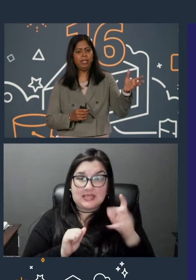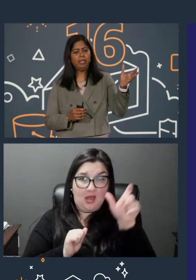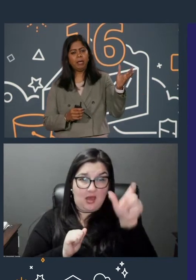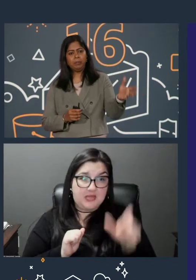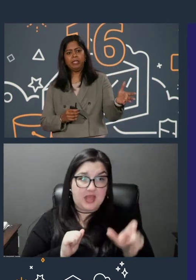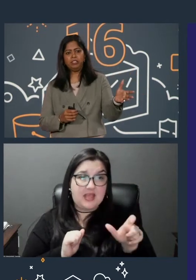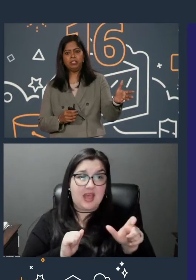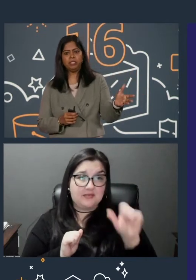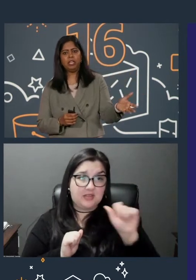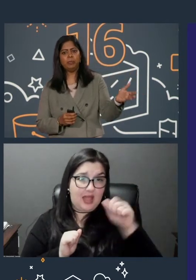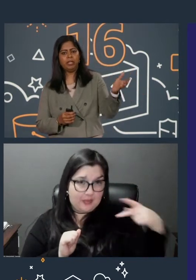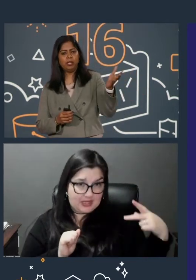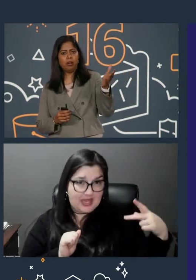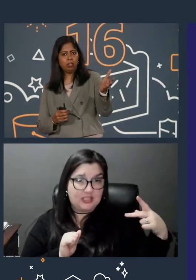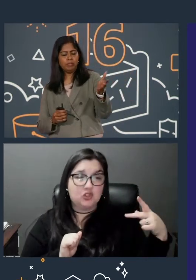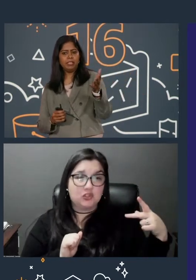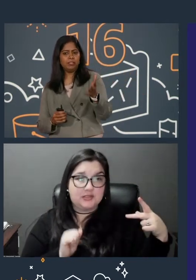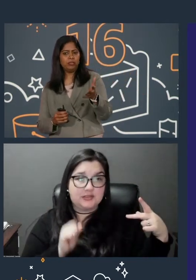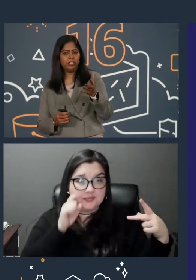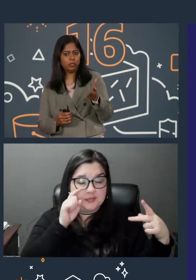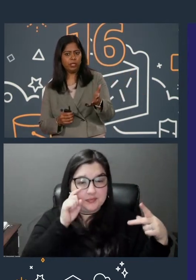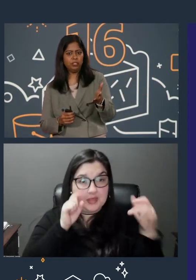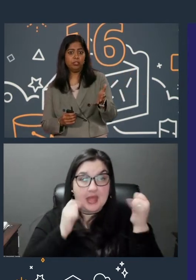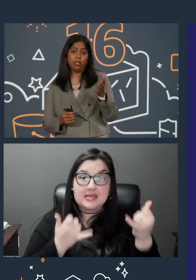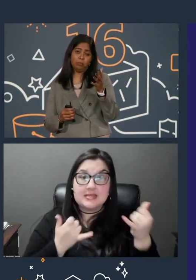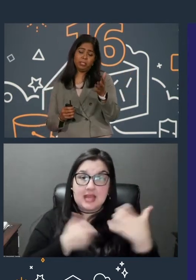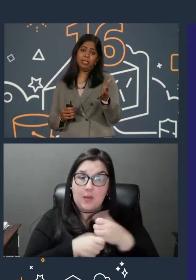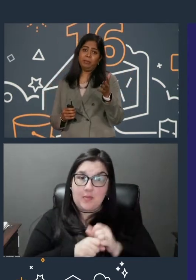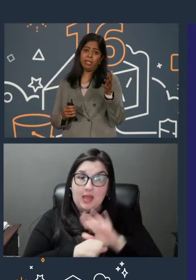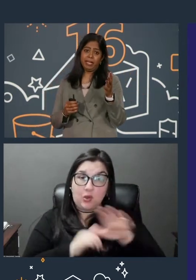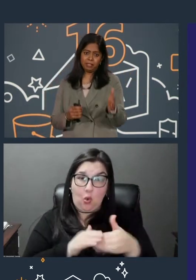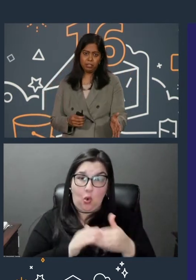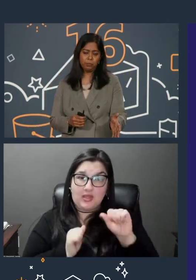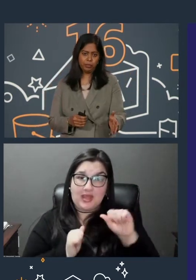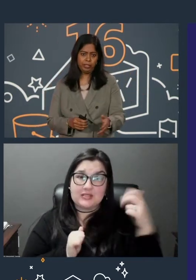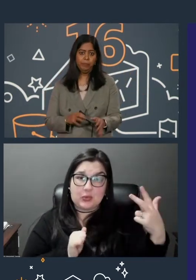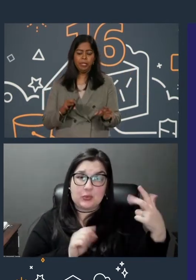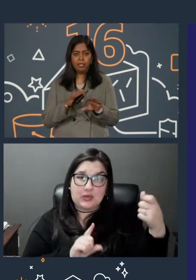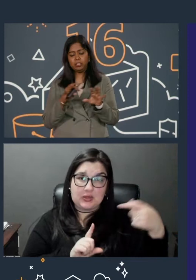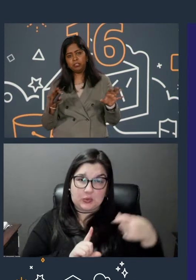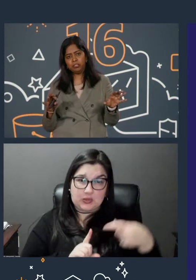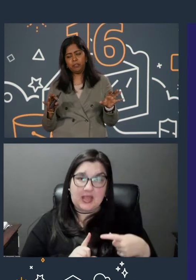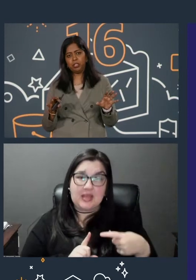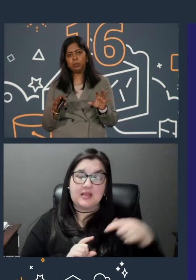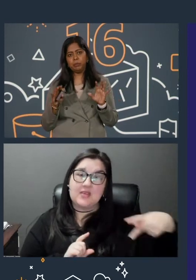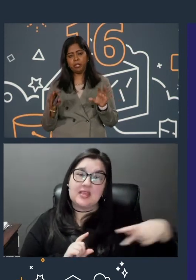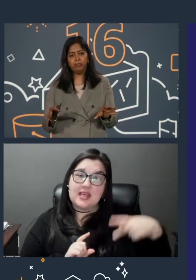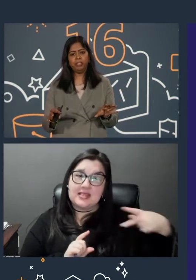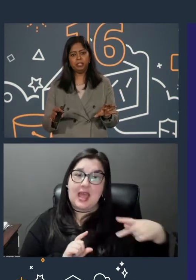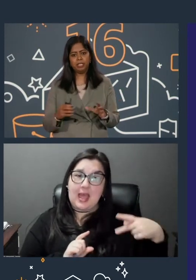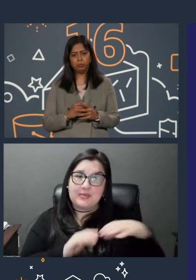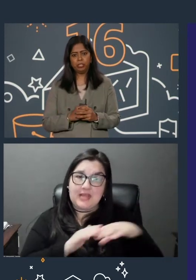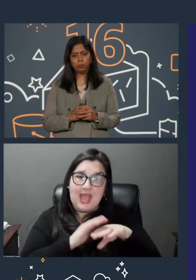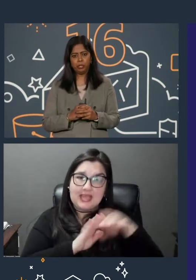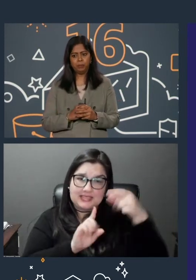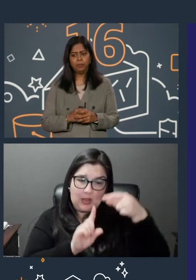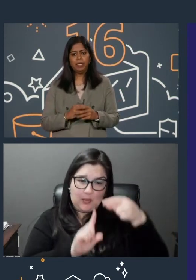and that application is now making all of its S3 requests to the Object Lambda access point. And these are stuff that we'll be covering in the demo as well.